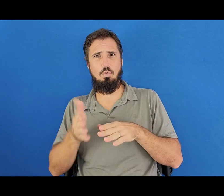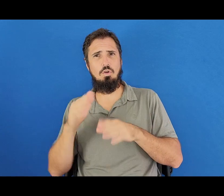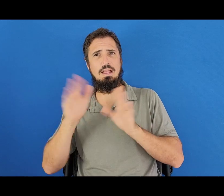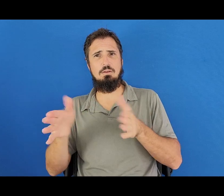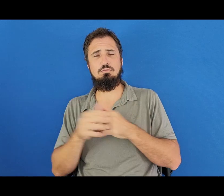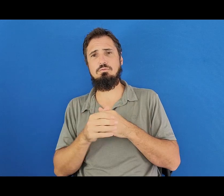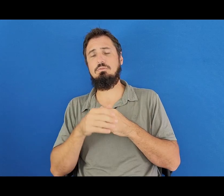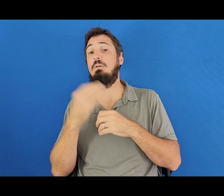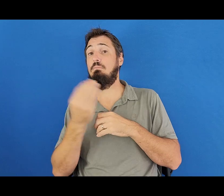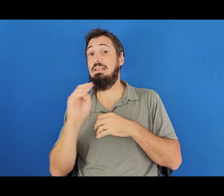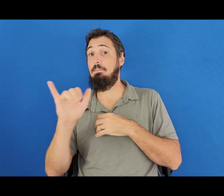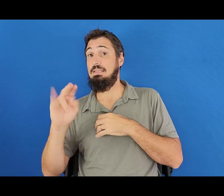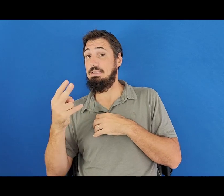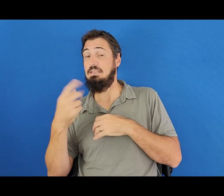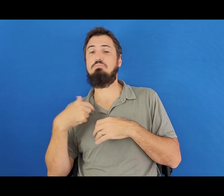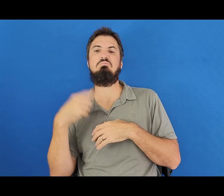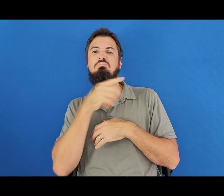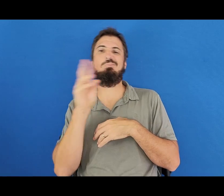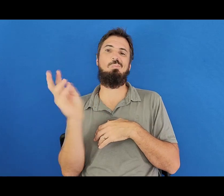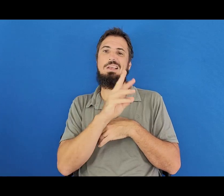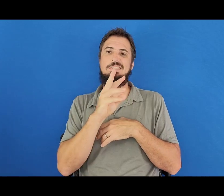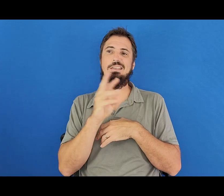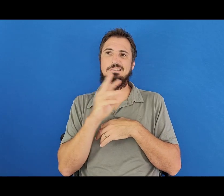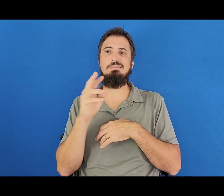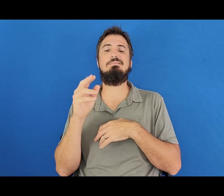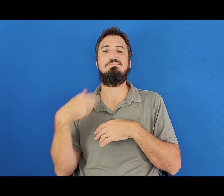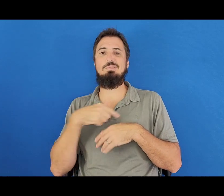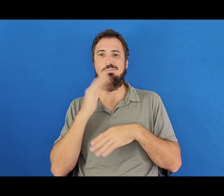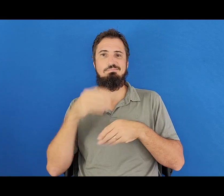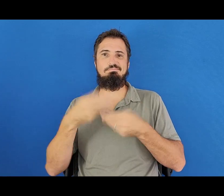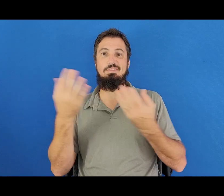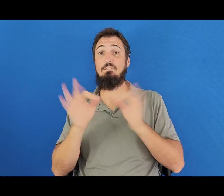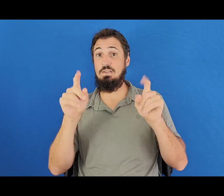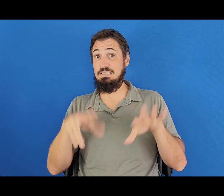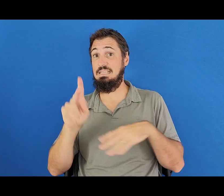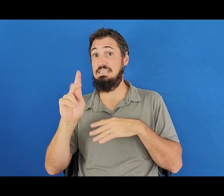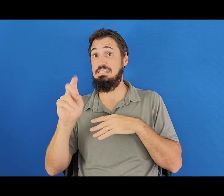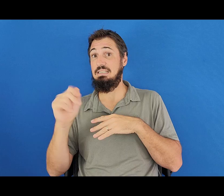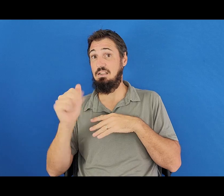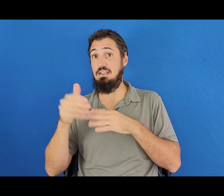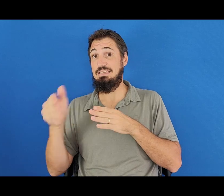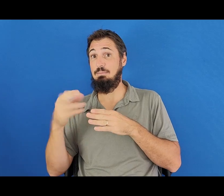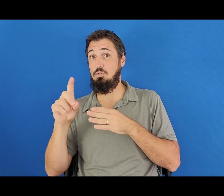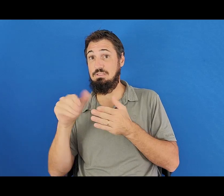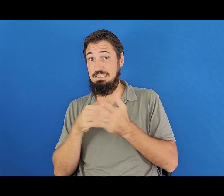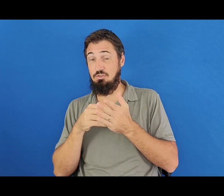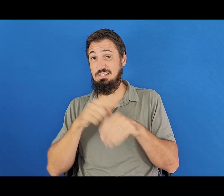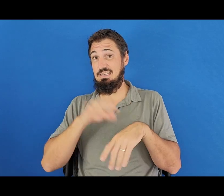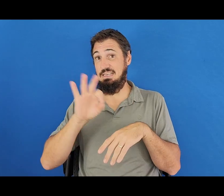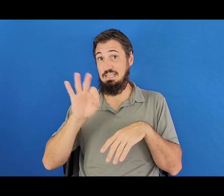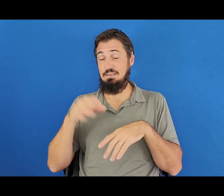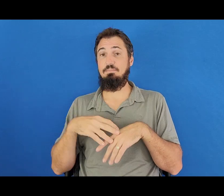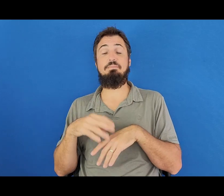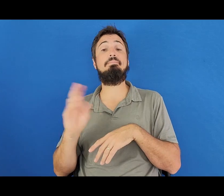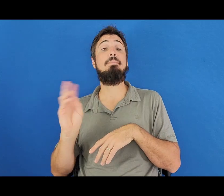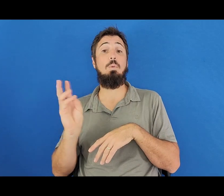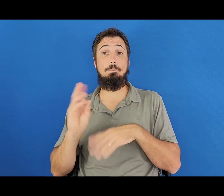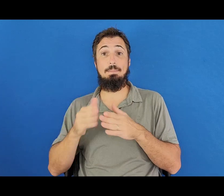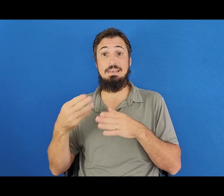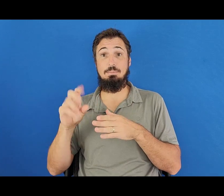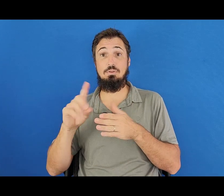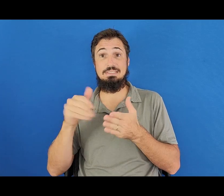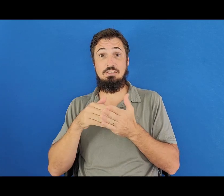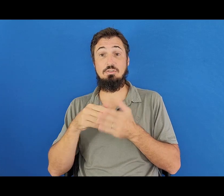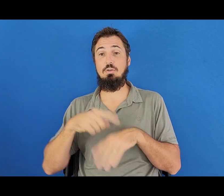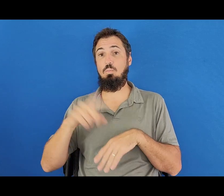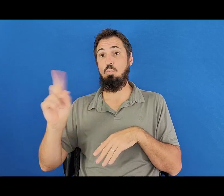On Monday, May 2nd, we’ll be on the west side handing out free test kits at the Kekaha Neighborhood Center starting at 9 a.m., and the Waimea Neighborhood Center at 1 p.m.